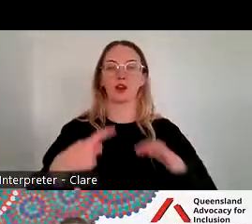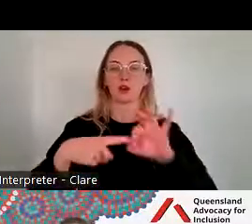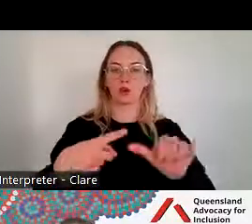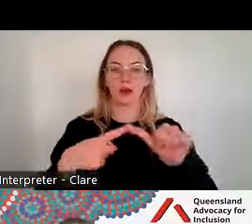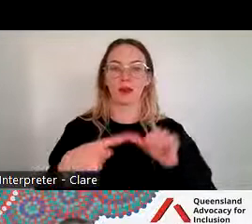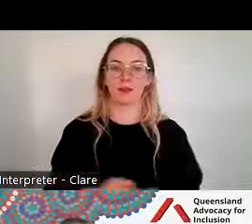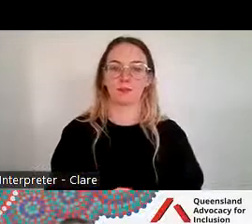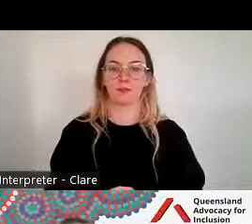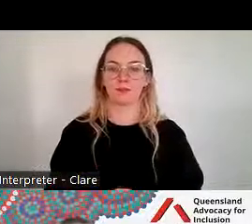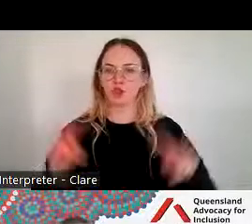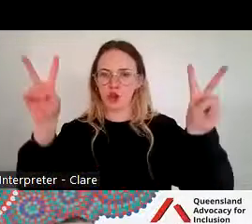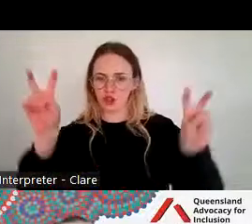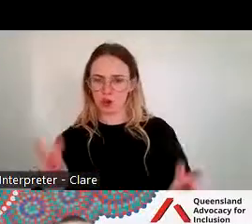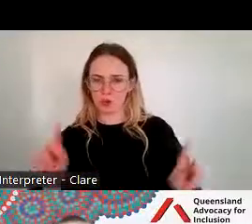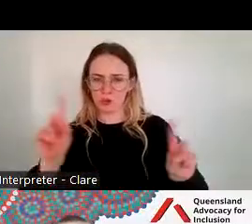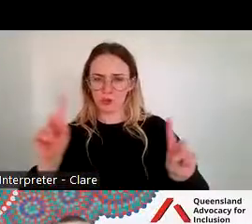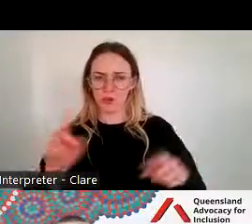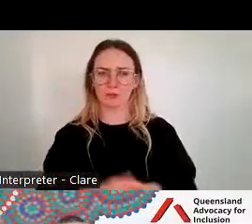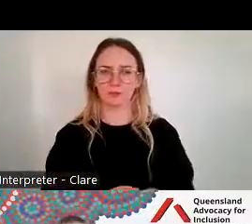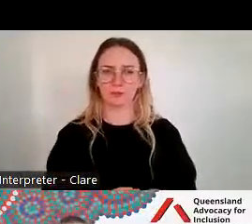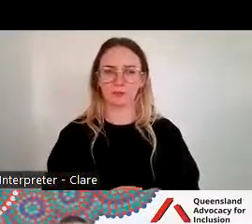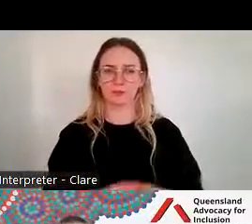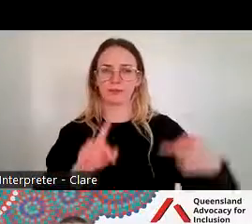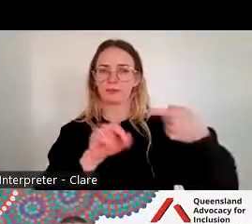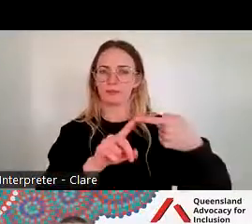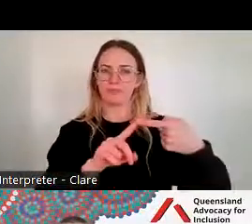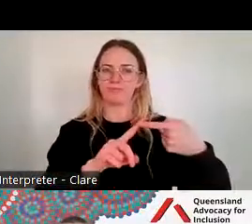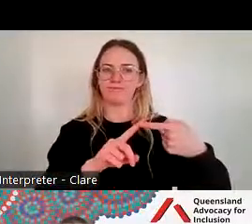will discuss today include an overview of the Guardianship and Administration Act,